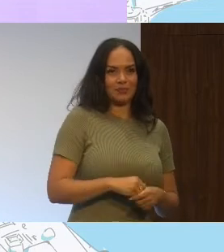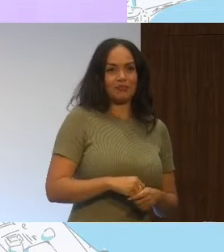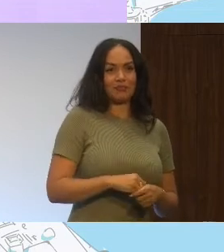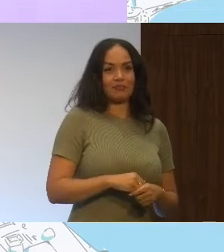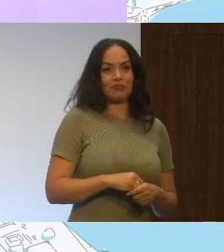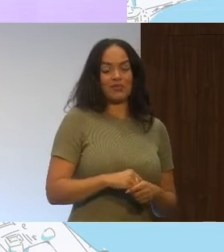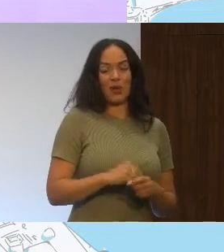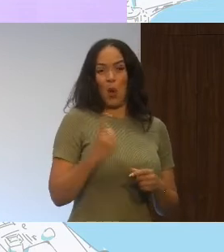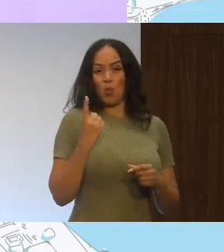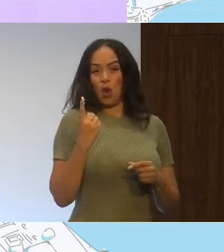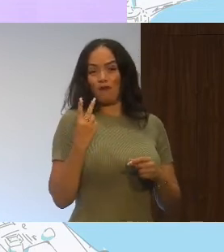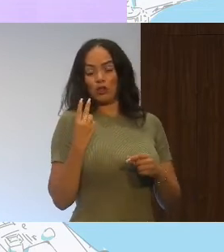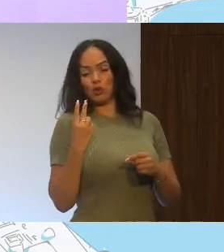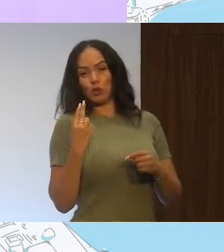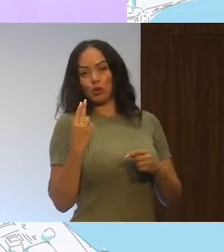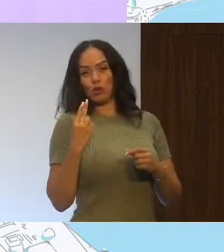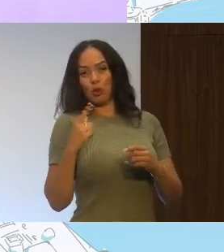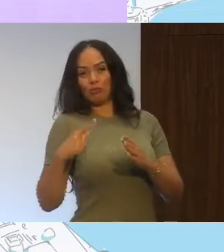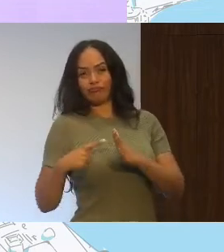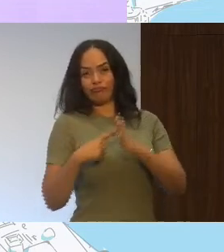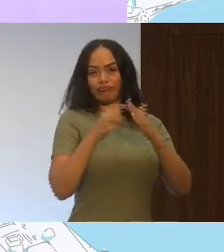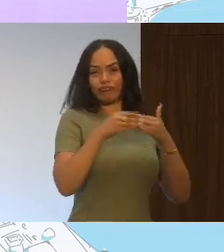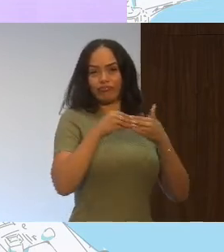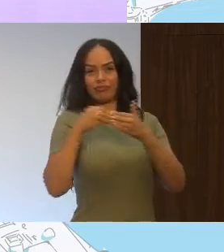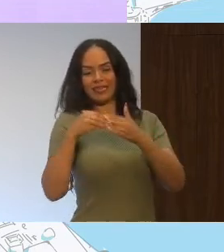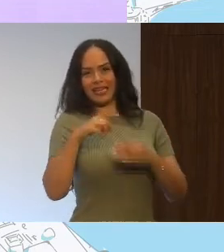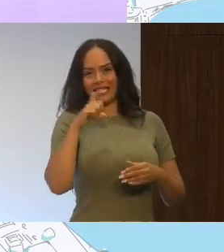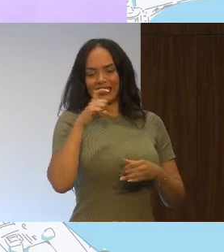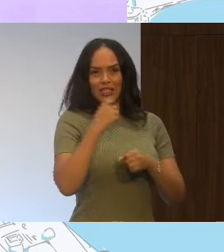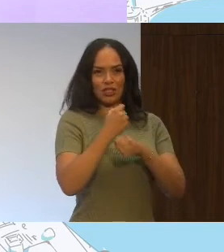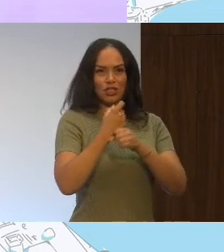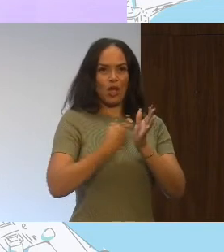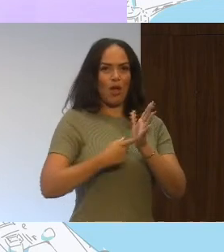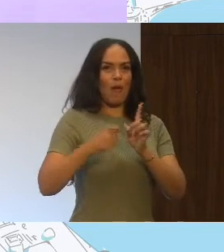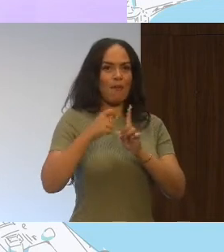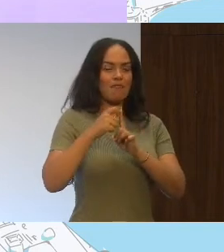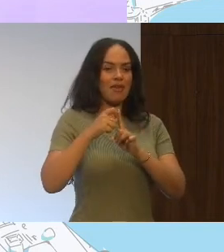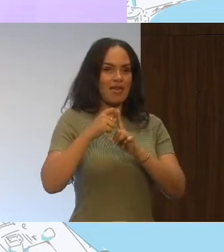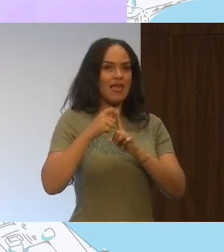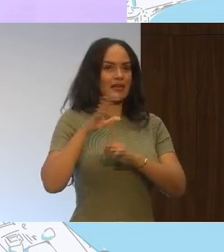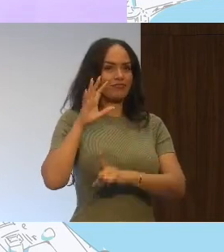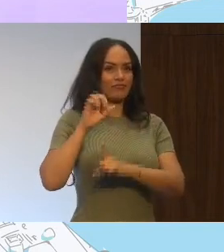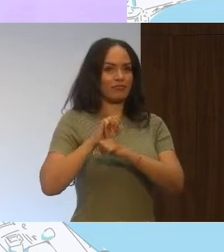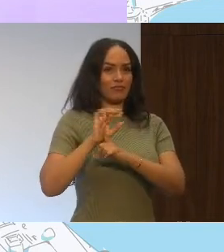in the CGRP and the CGRP monoclonal antibody discovery over the last 27 years.